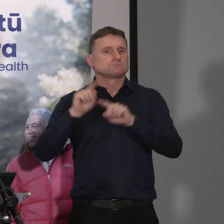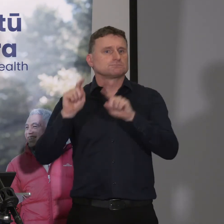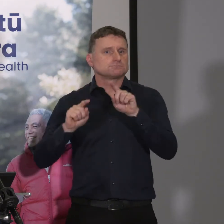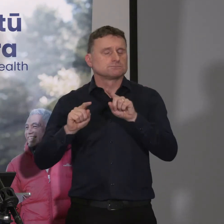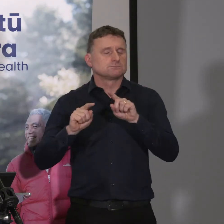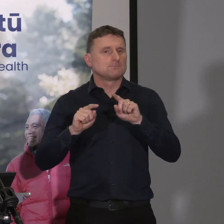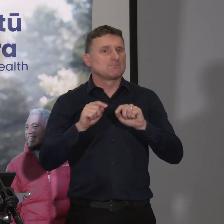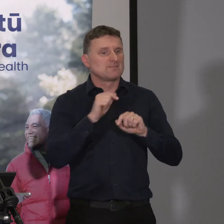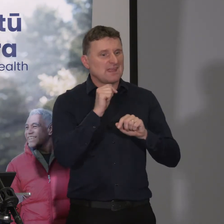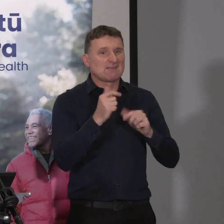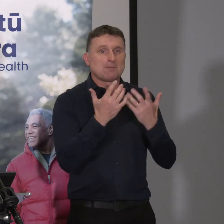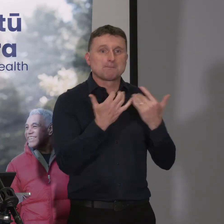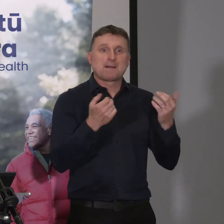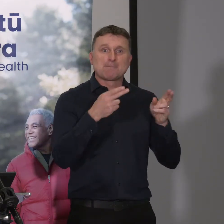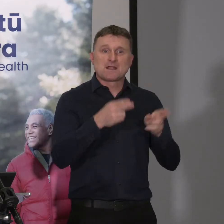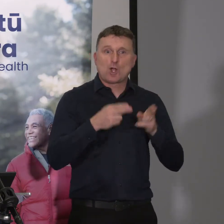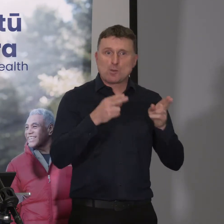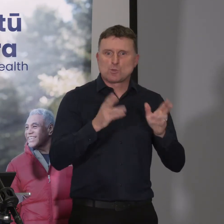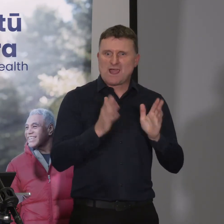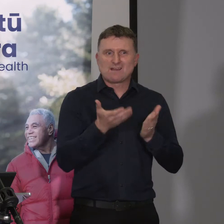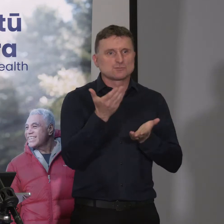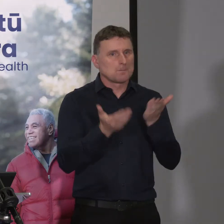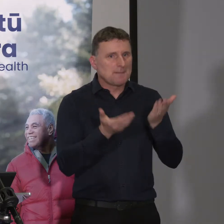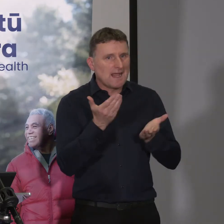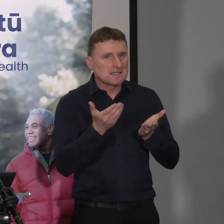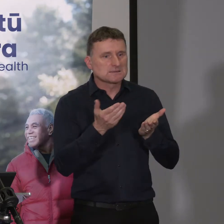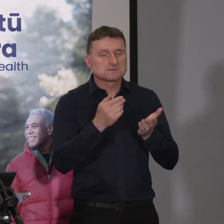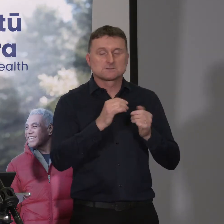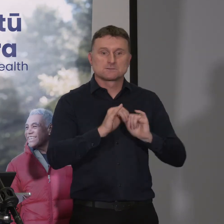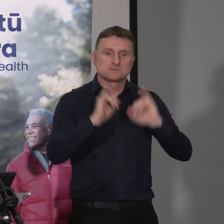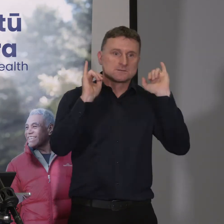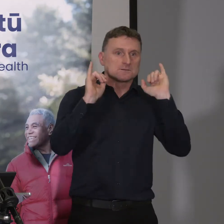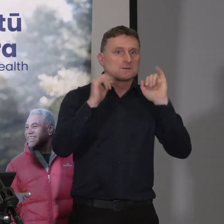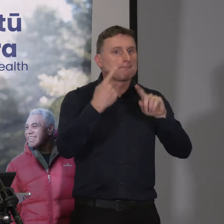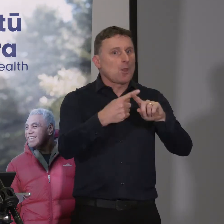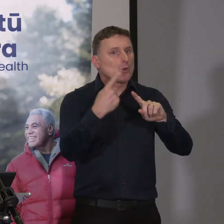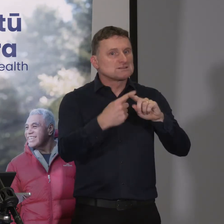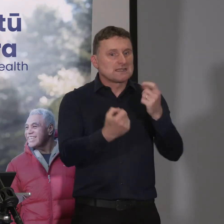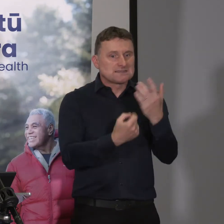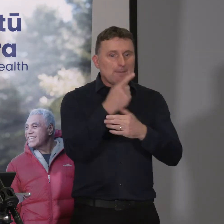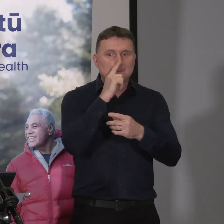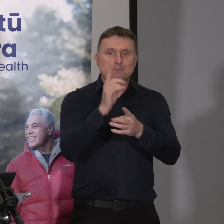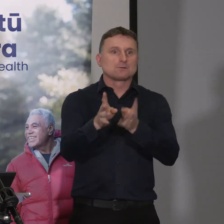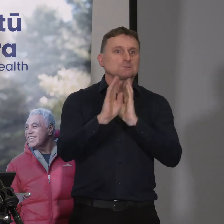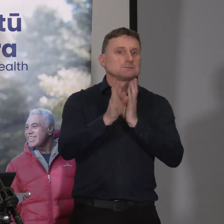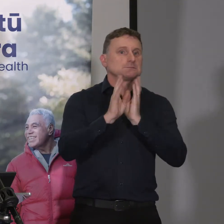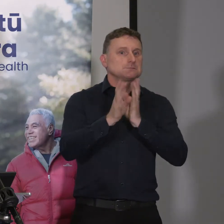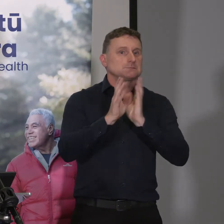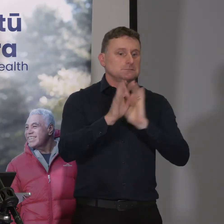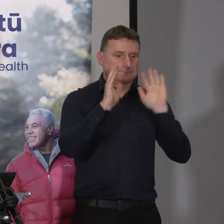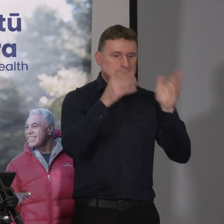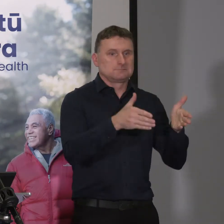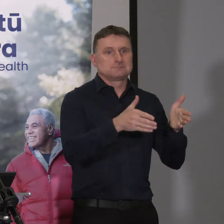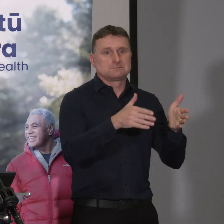is significant and in a public